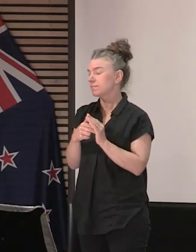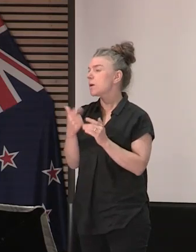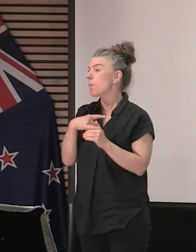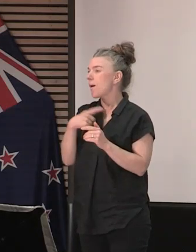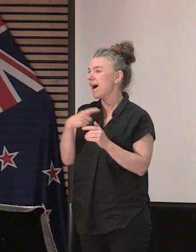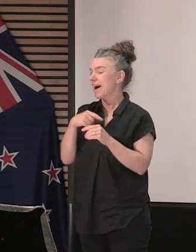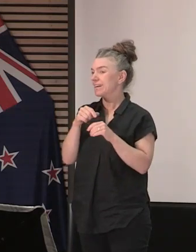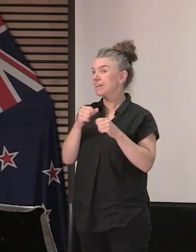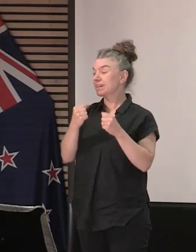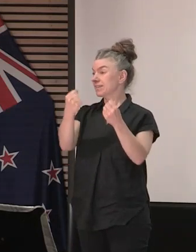keep the virus out.